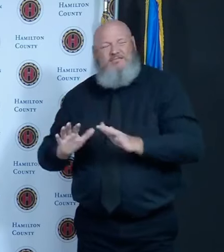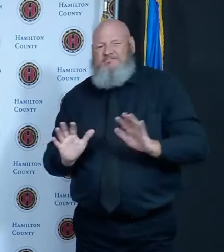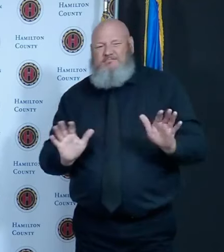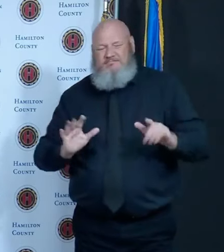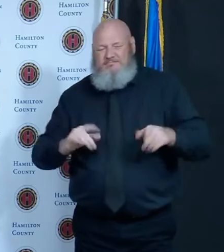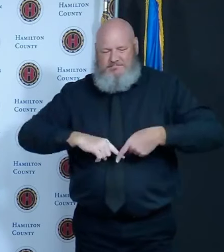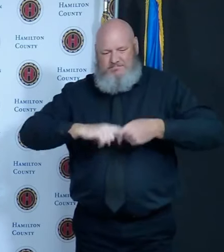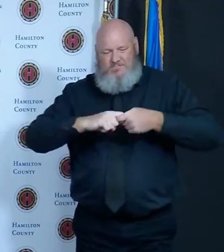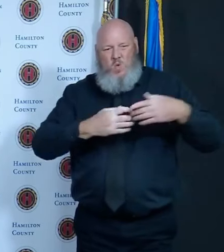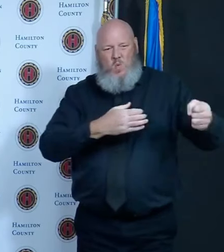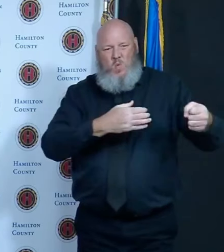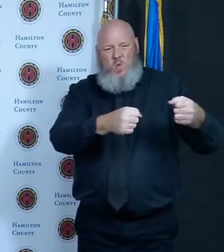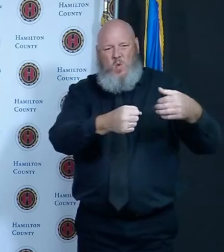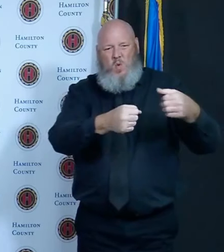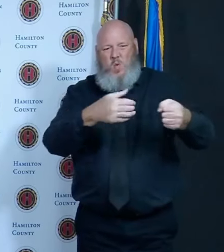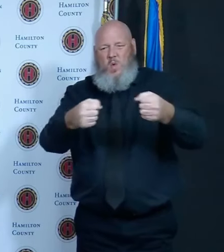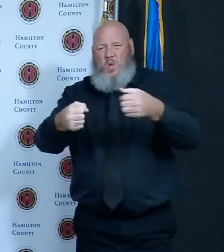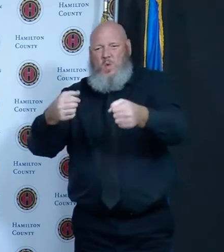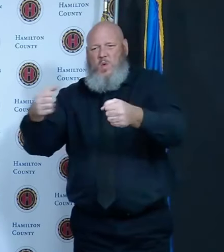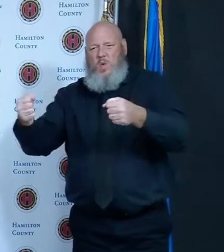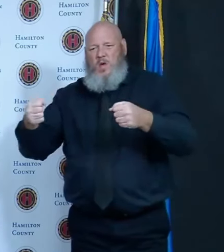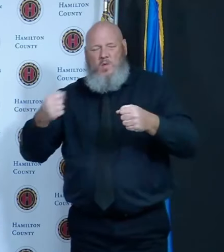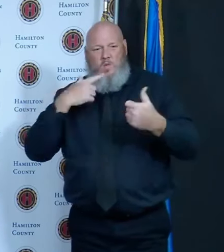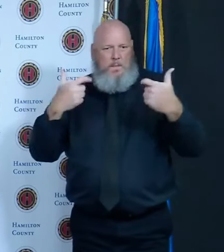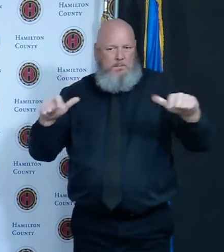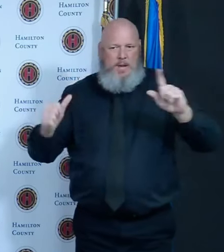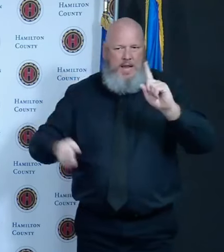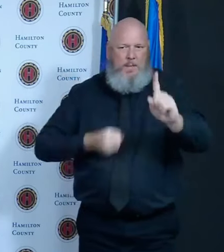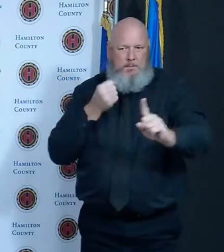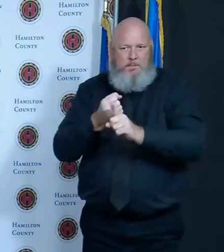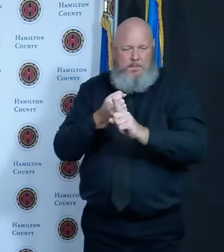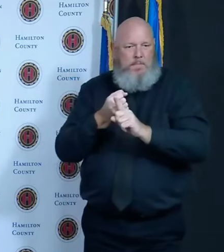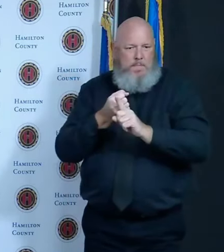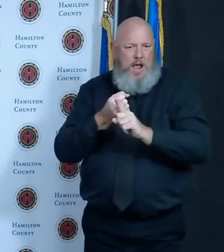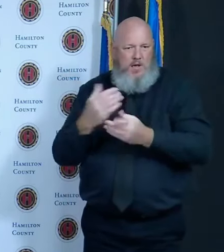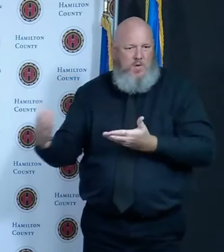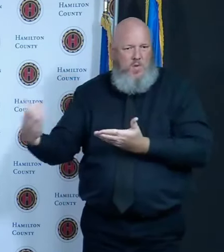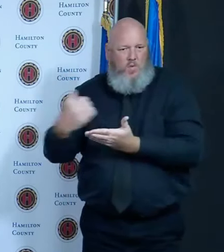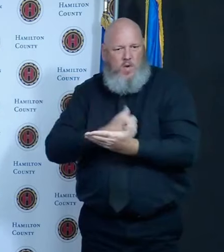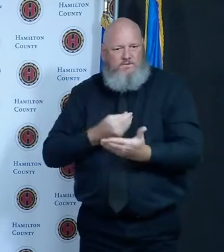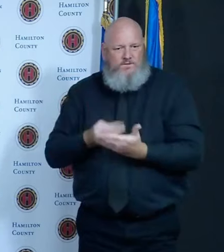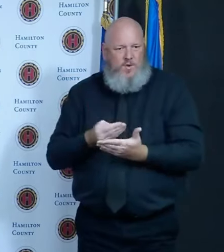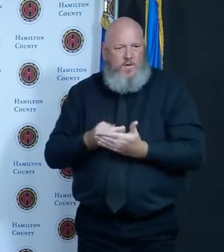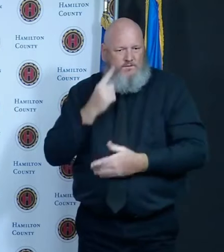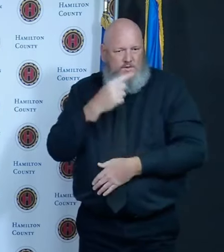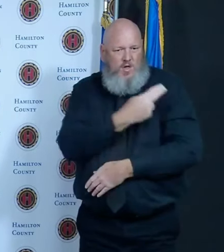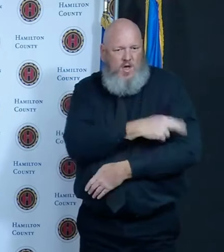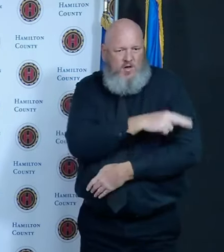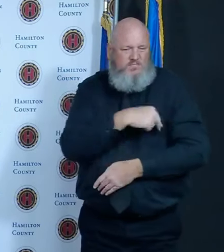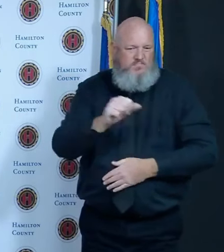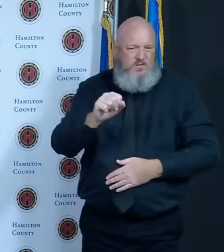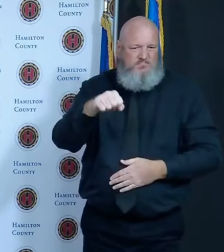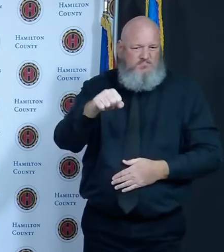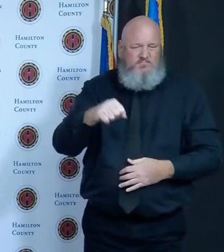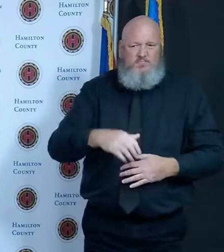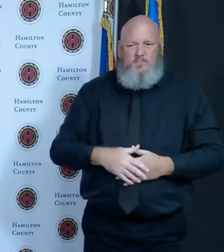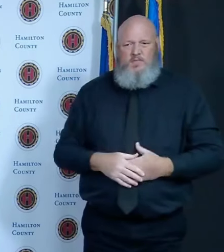companies we work with Triversity we work with DAG Construction we work with Turner